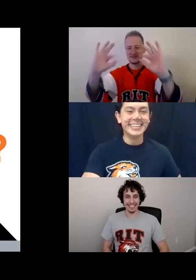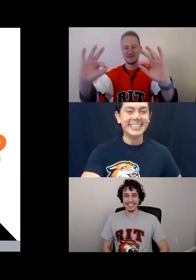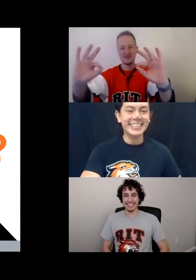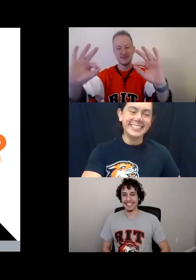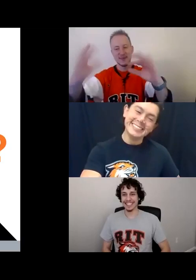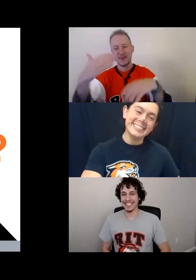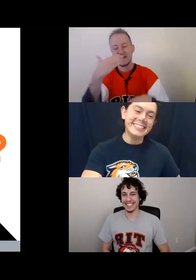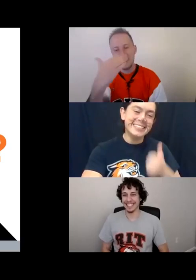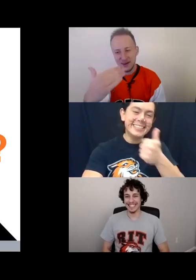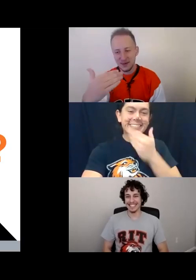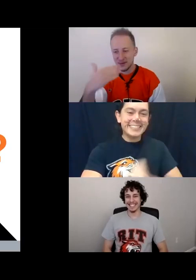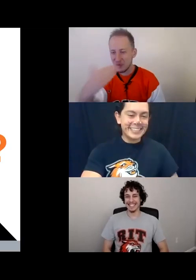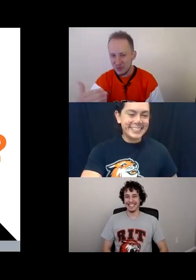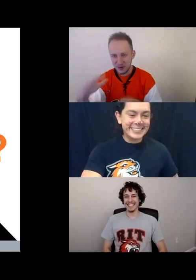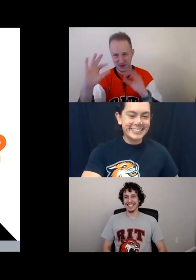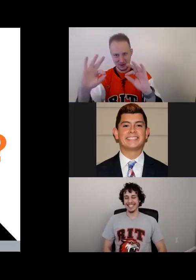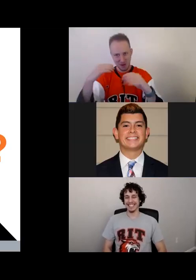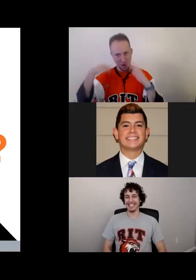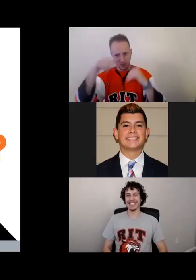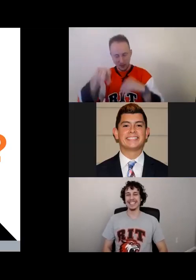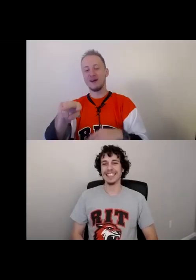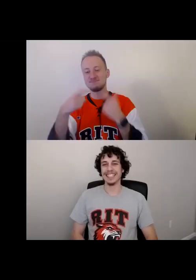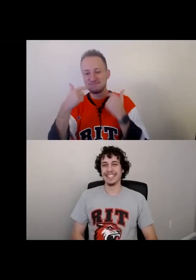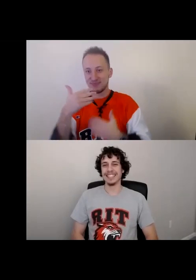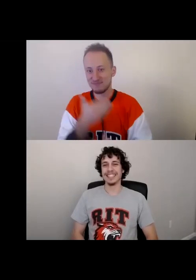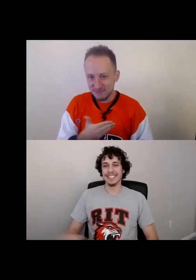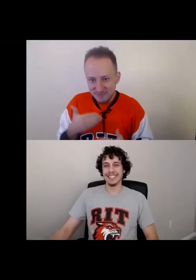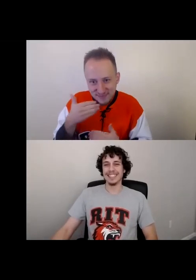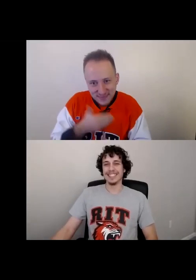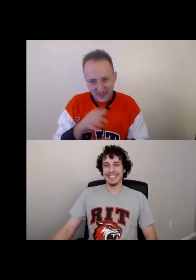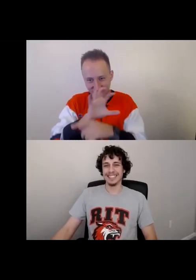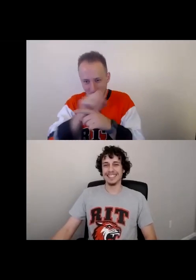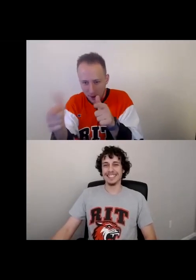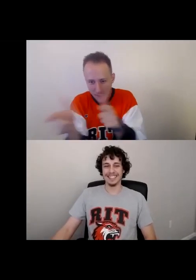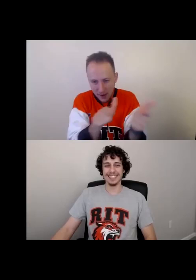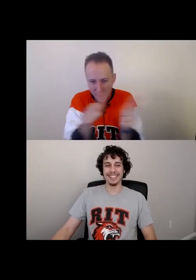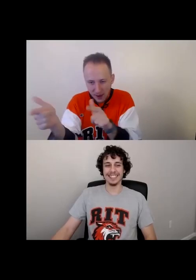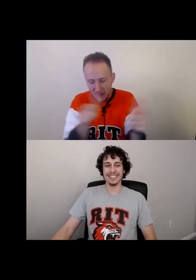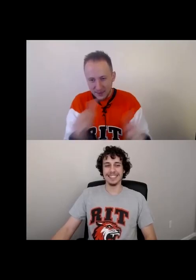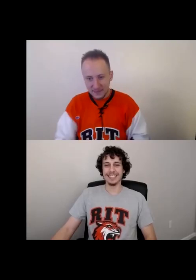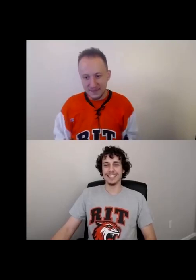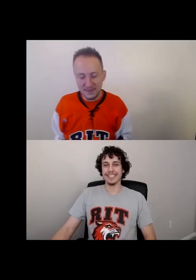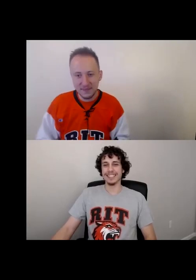Matt: Perfect. Thank you! I hope you got some enjoyment watching this amazing battle going back and forth.